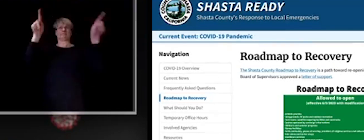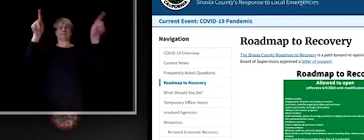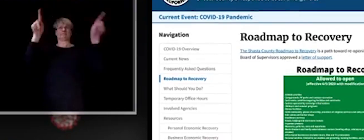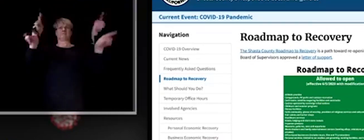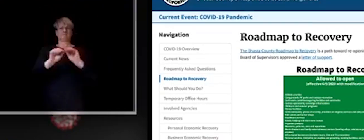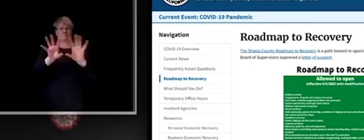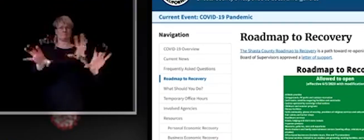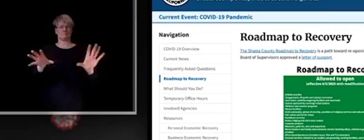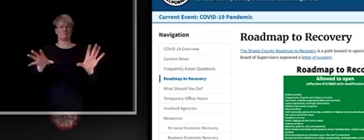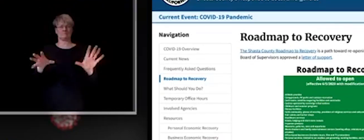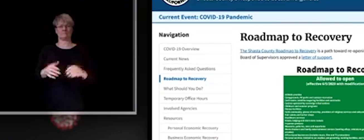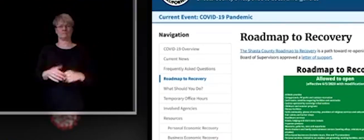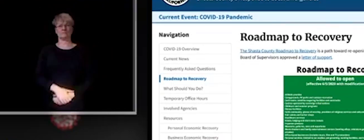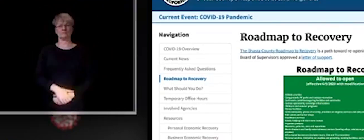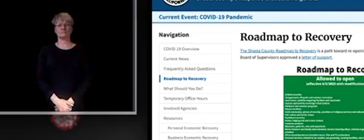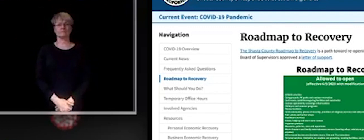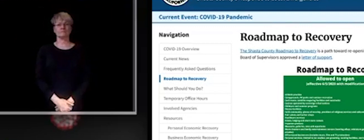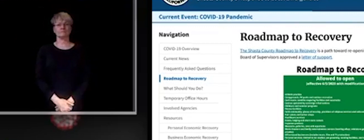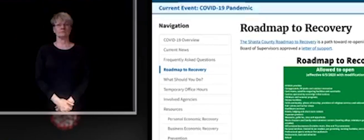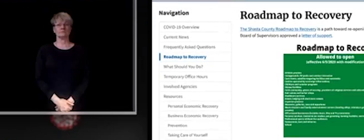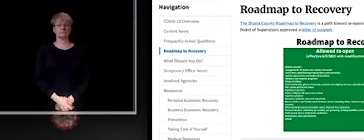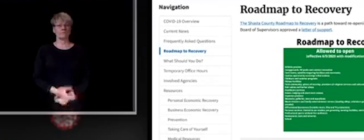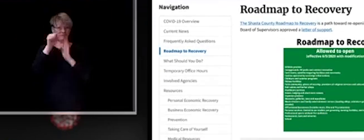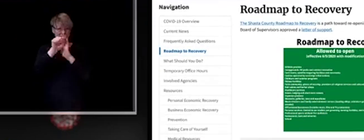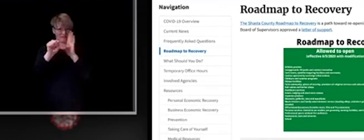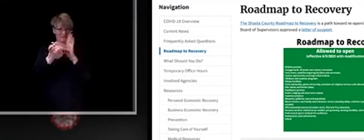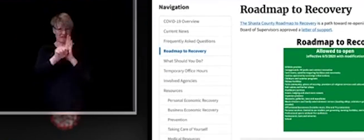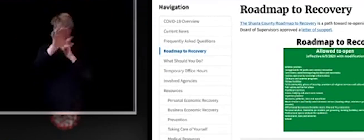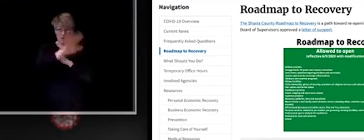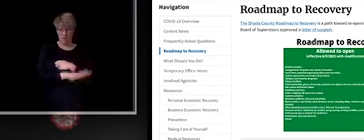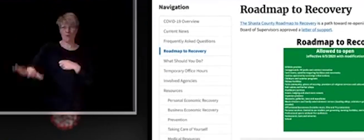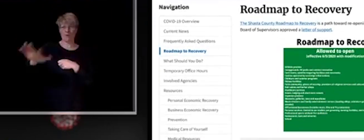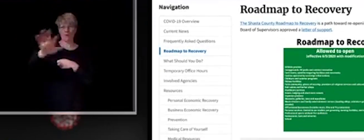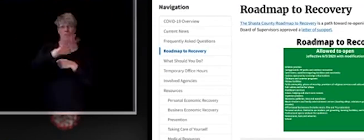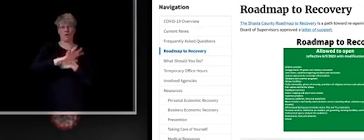that came out that are statewide. The majority of them are actually allowed for counties